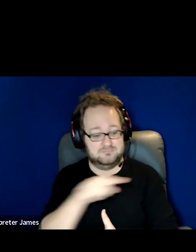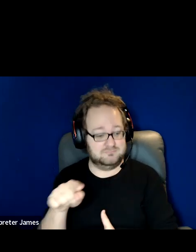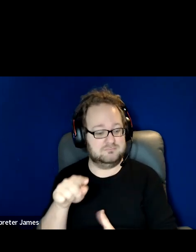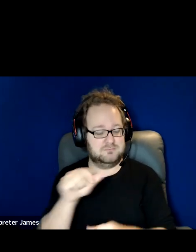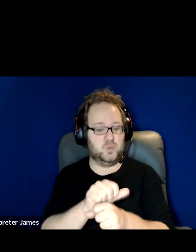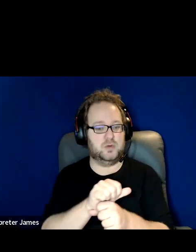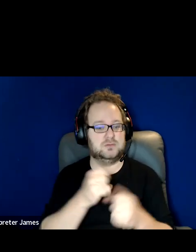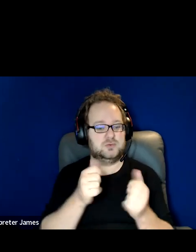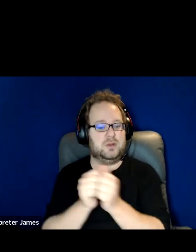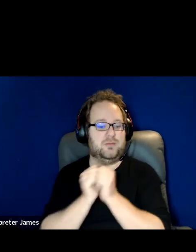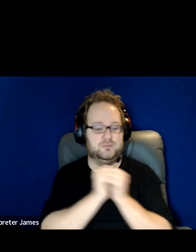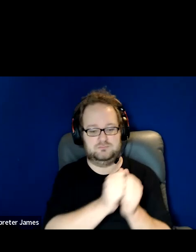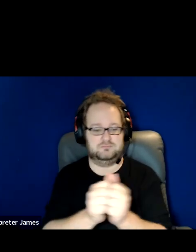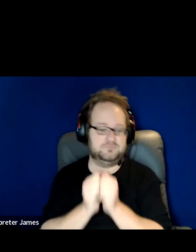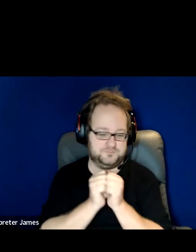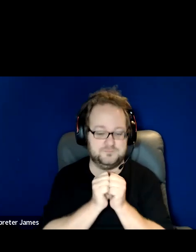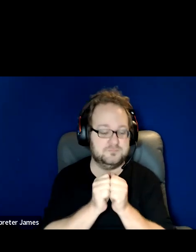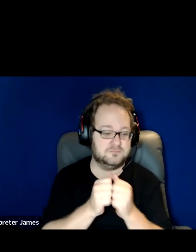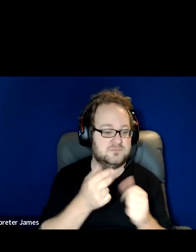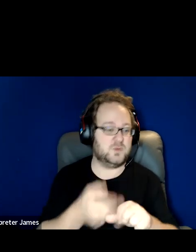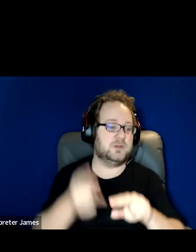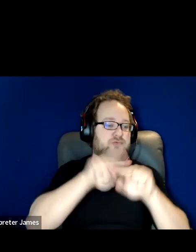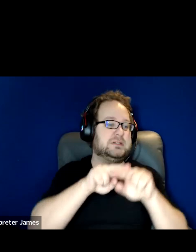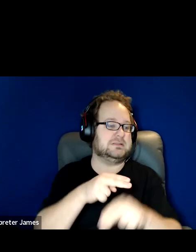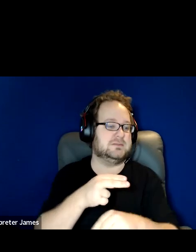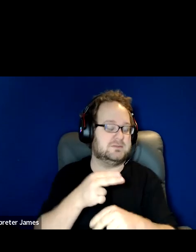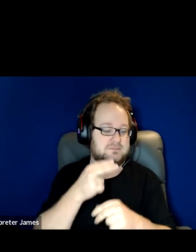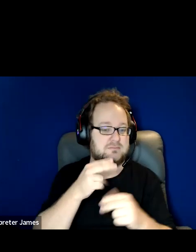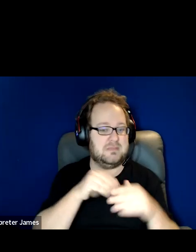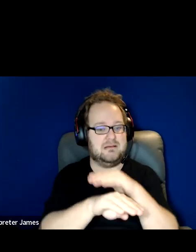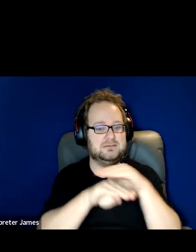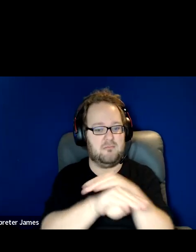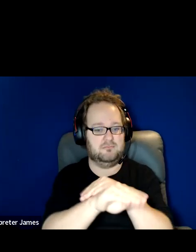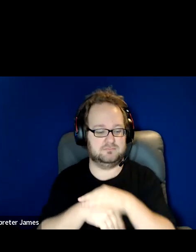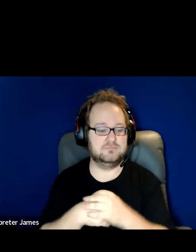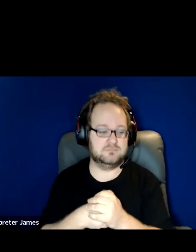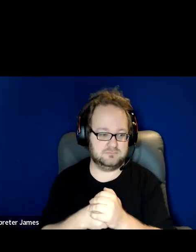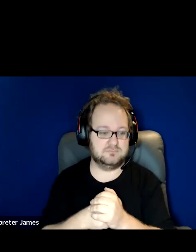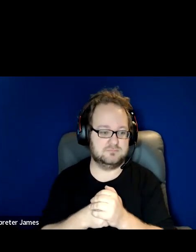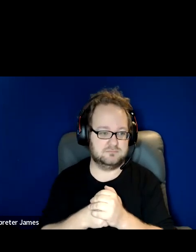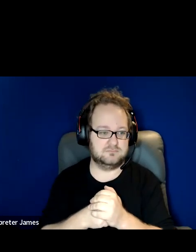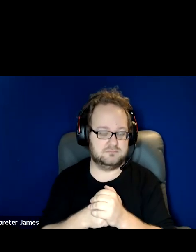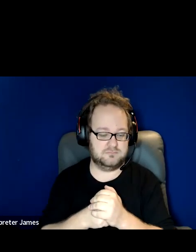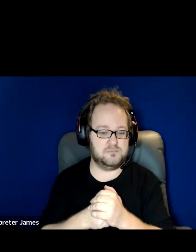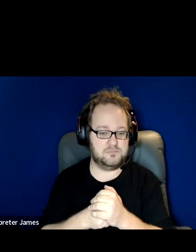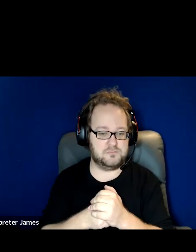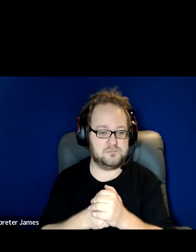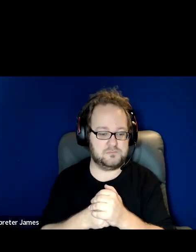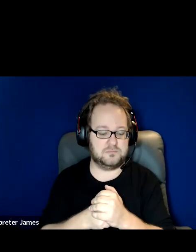increasing access and acceptance of vaccines to improve the health of all of our -- of all Americans. This